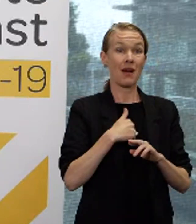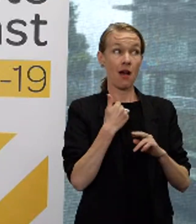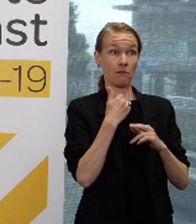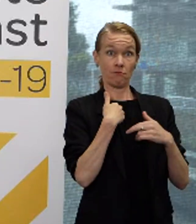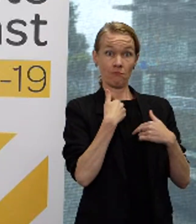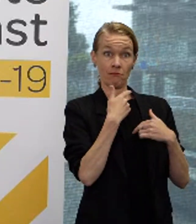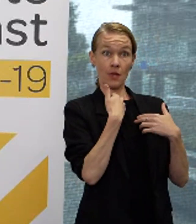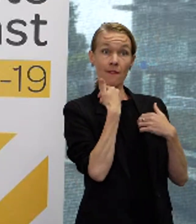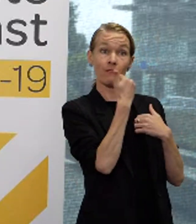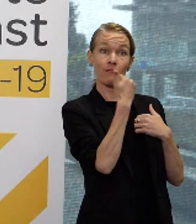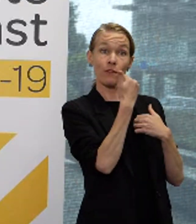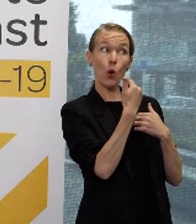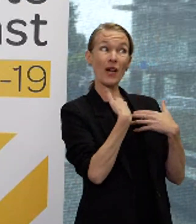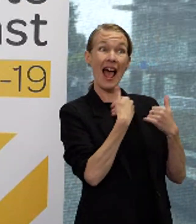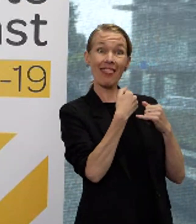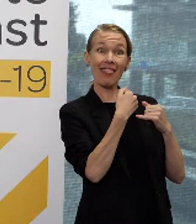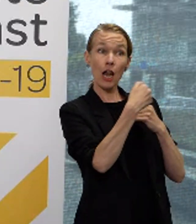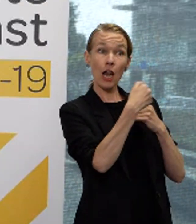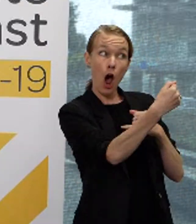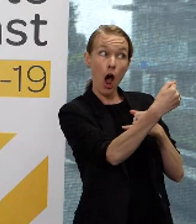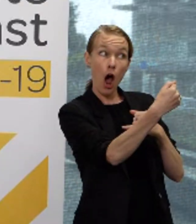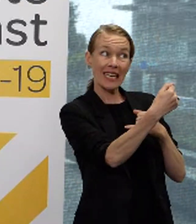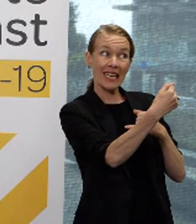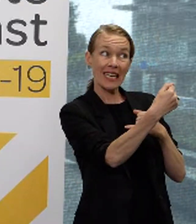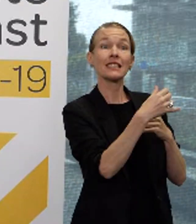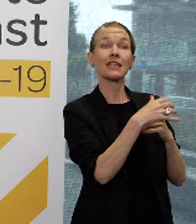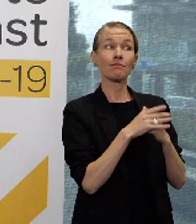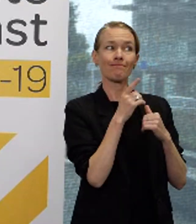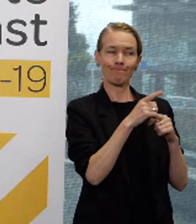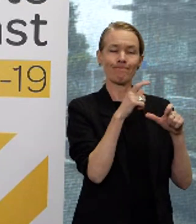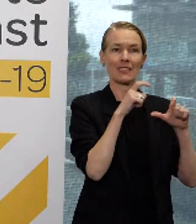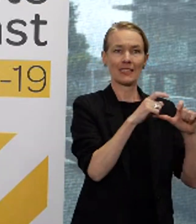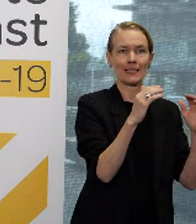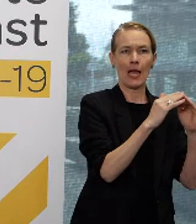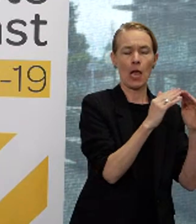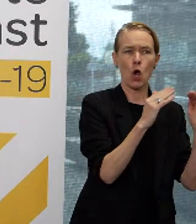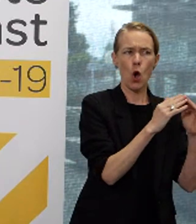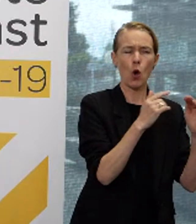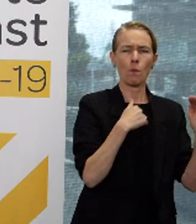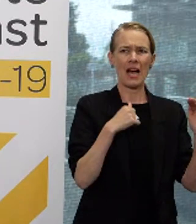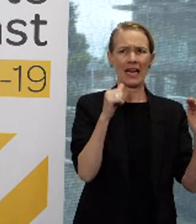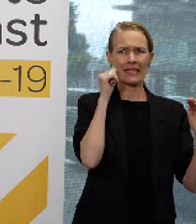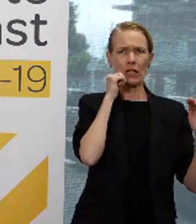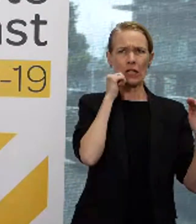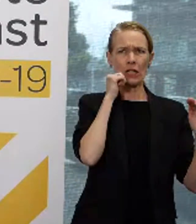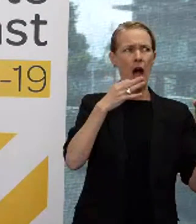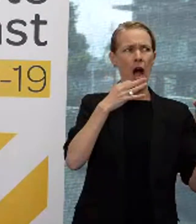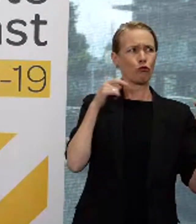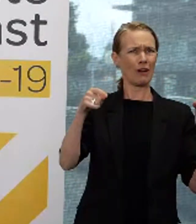isolate because he is in that category where there is a high index of suspicion given his work.